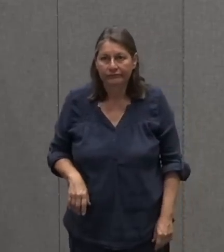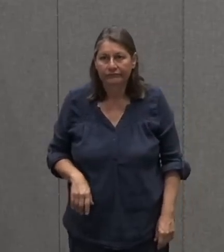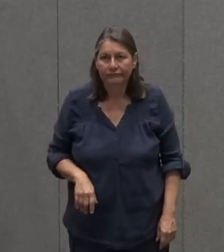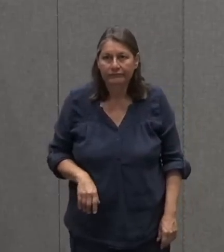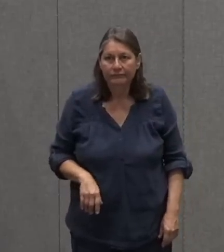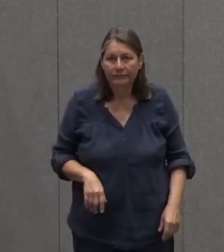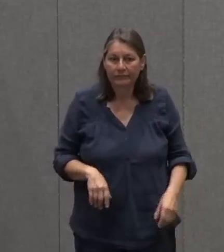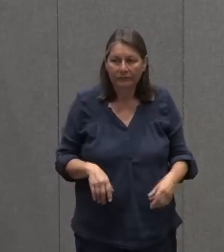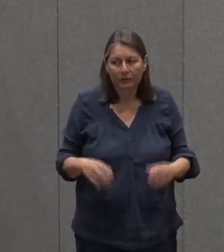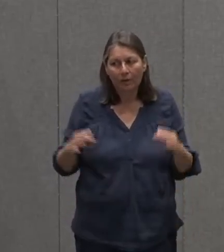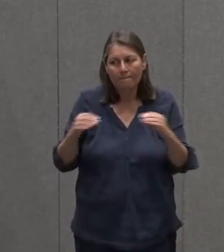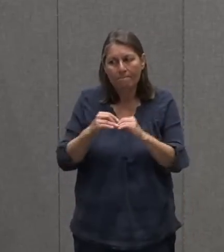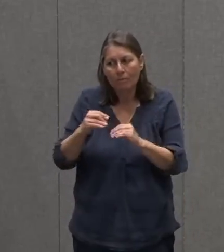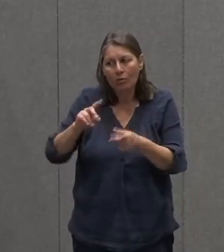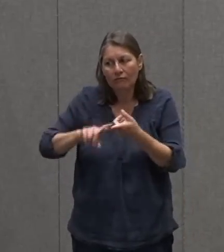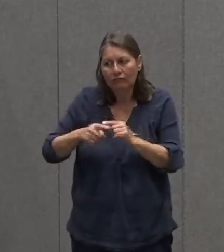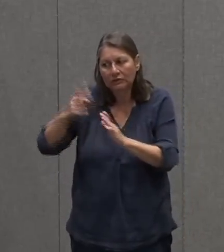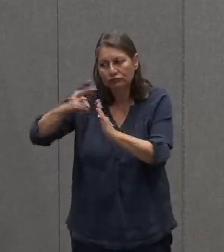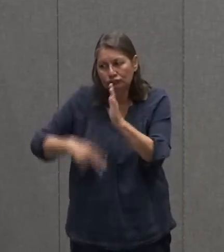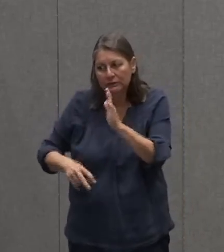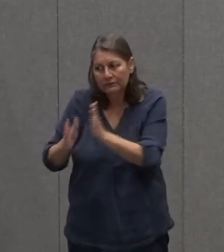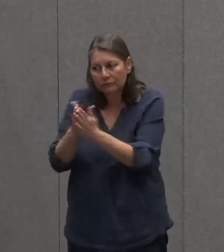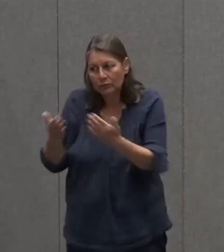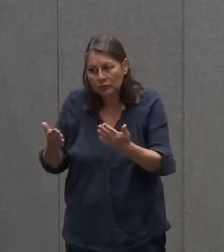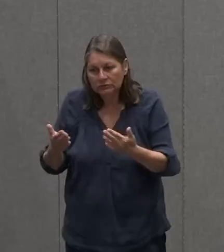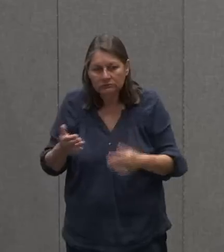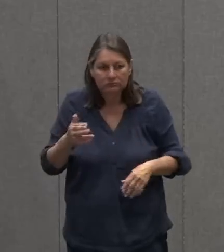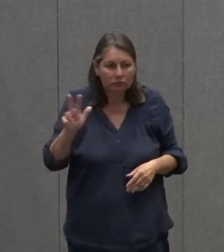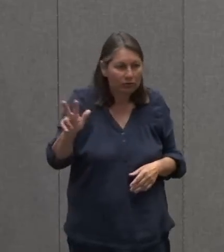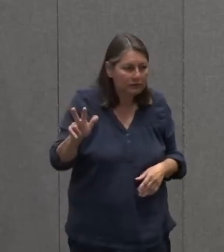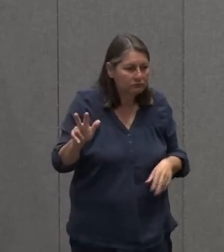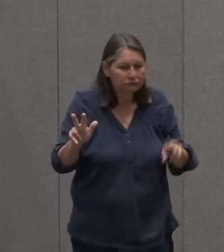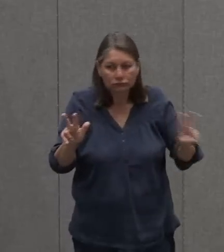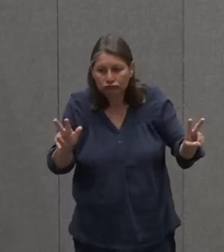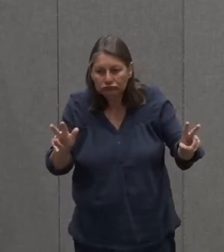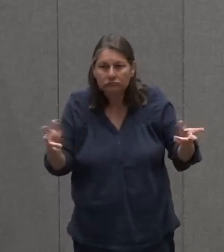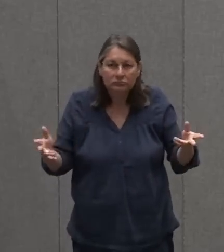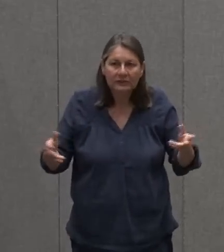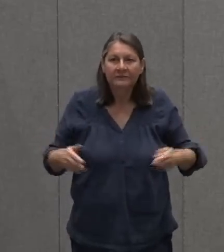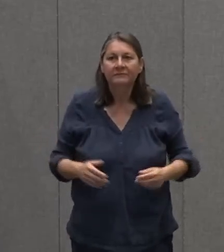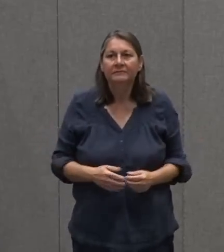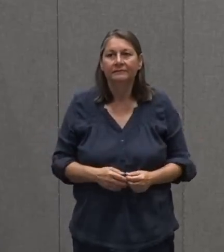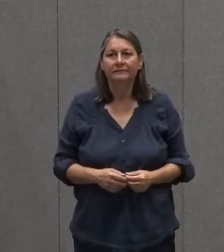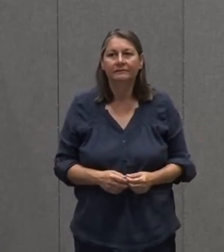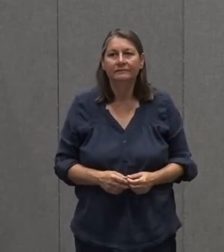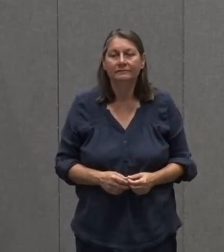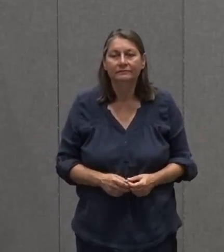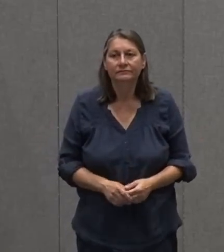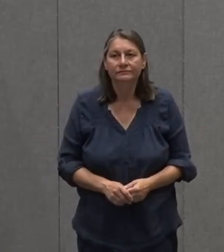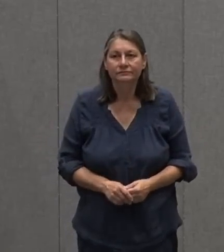There's more friends reading books, right. There's three versus two. All right, let's see if we can add some numbers in here.